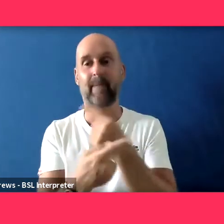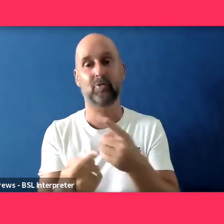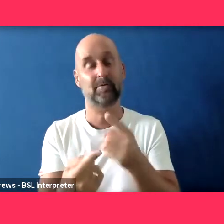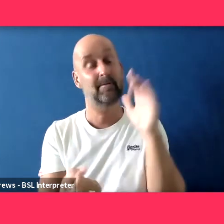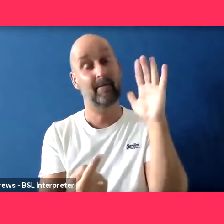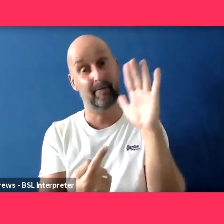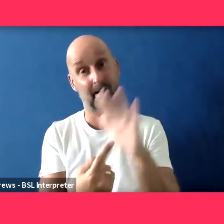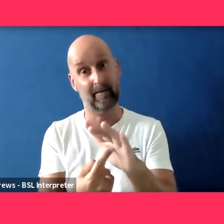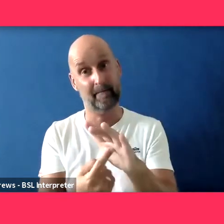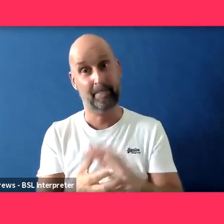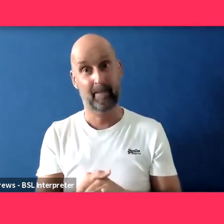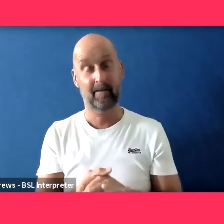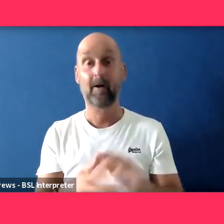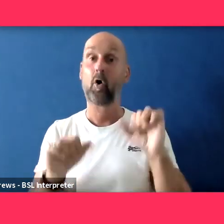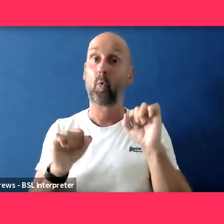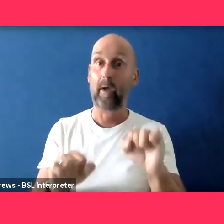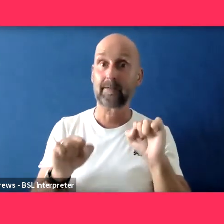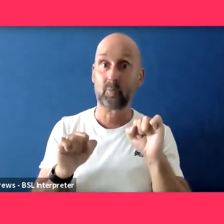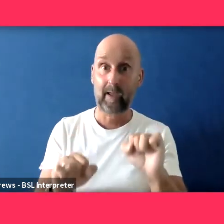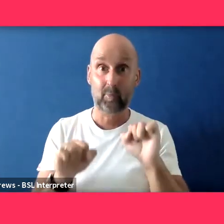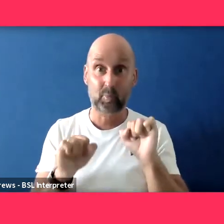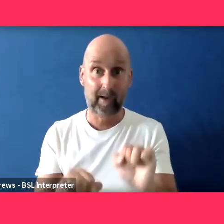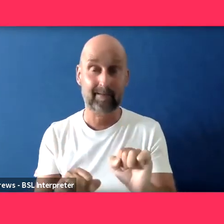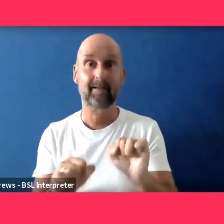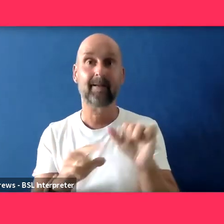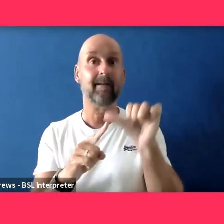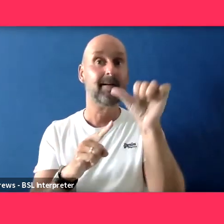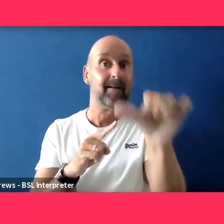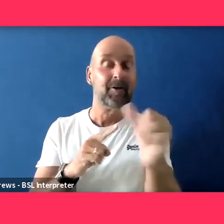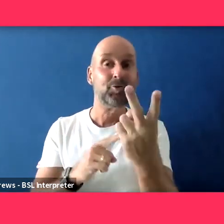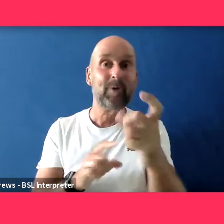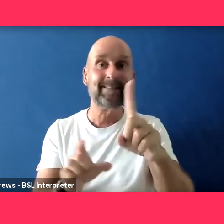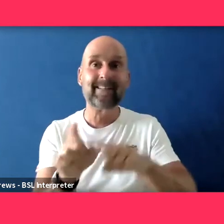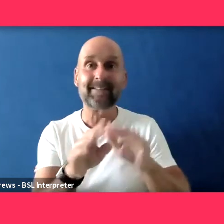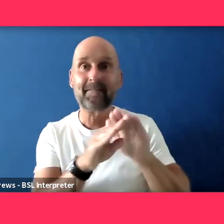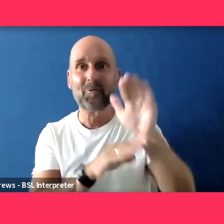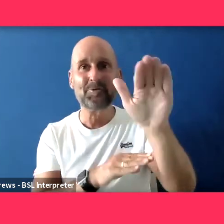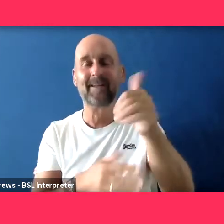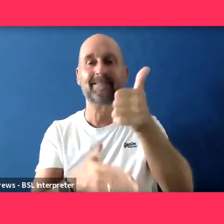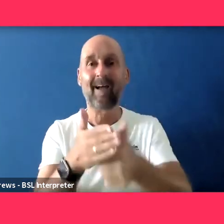We cannot wait and we cannot wait to start in twenty years time, we must start know and we need